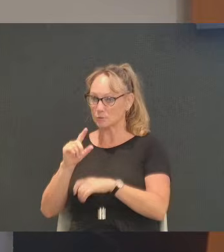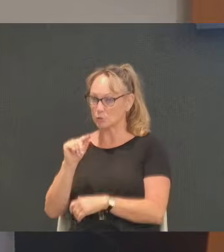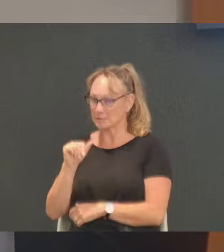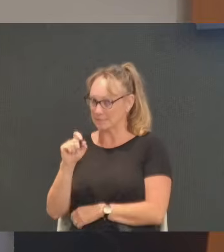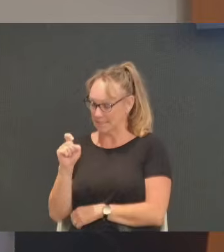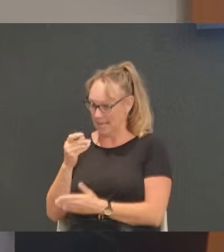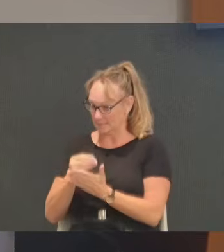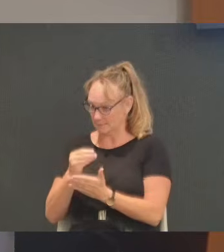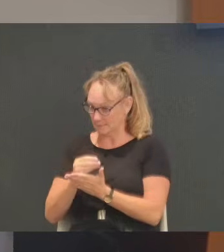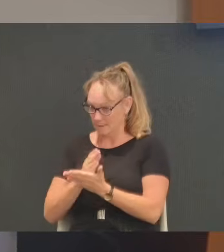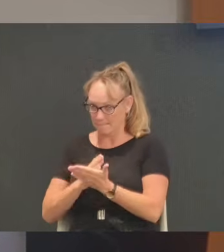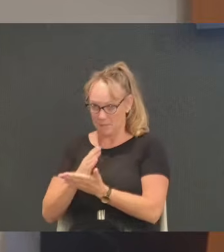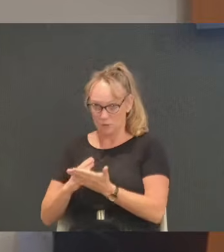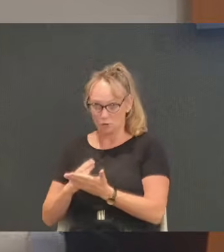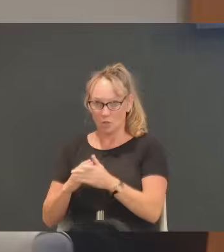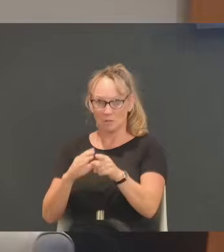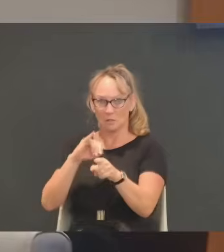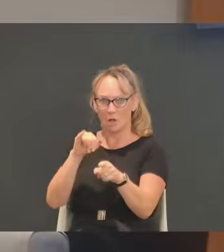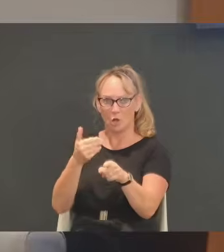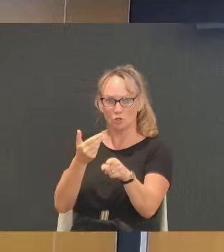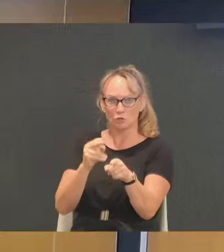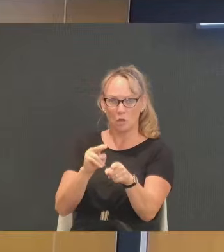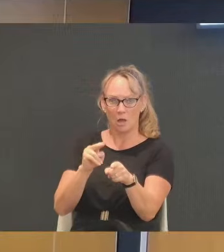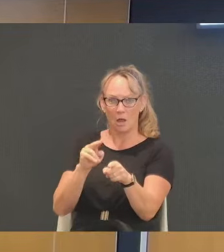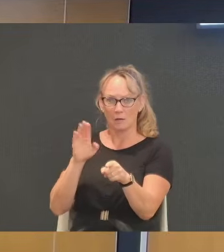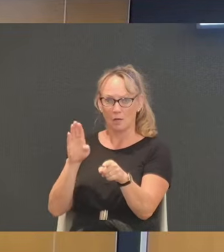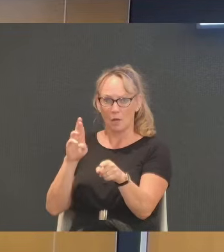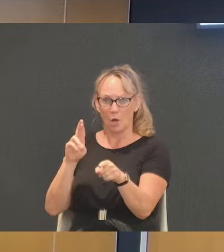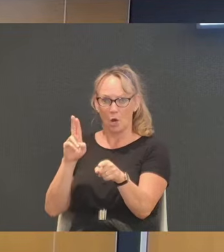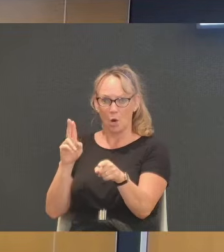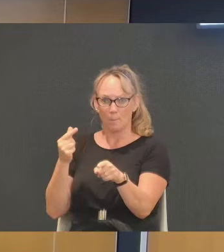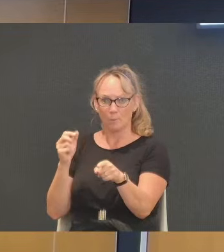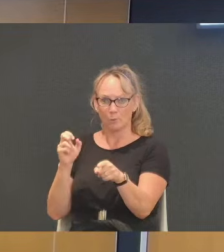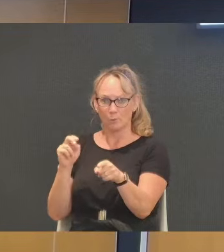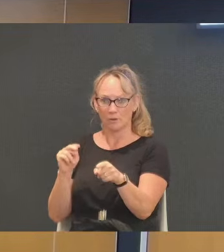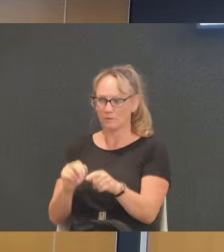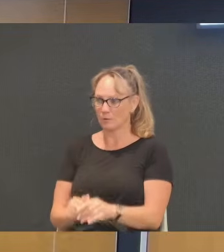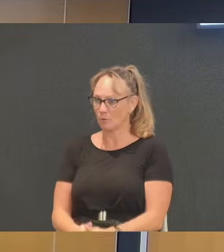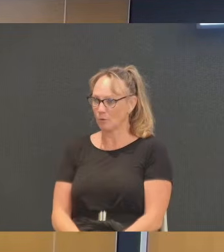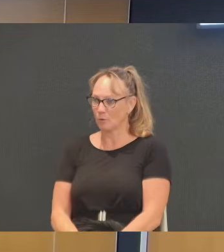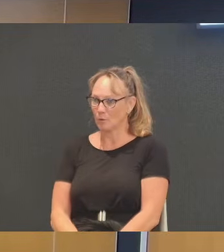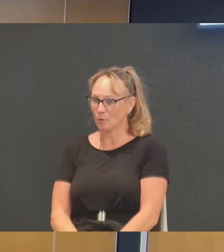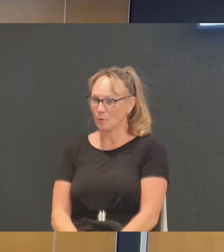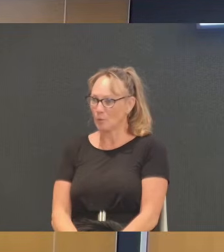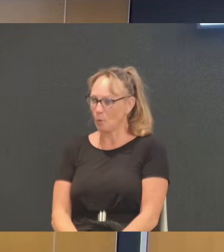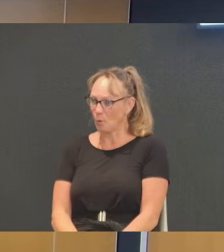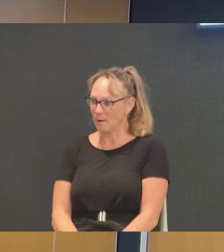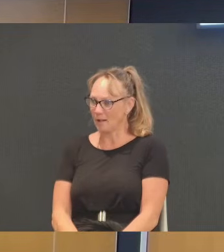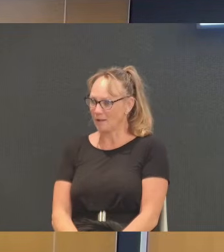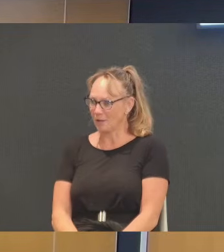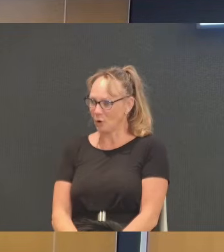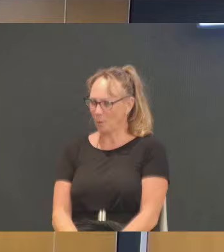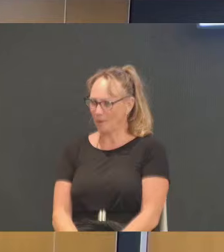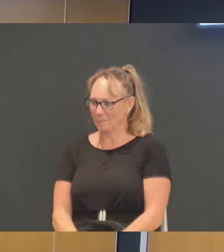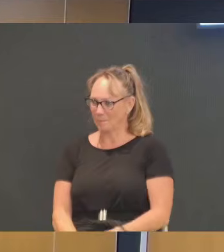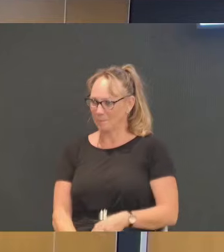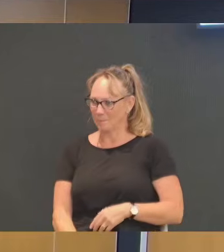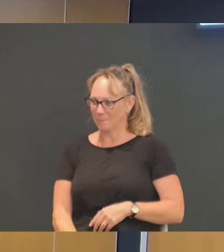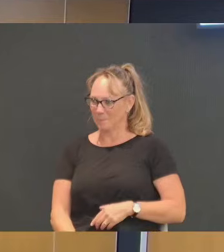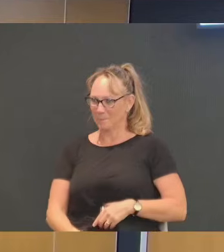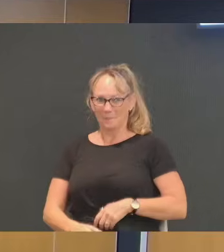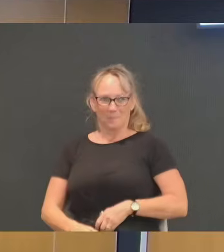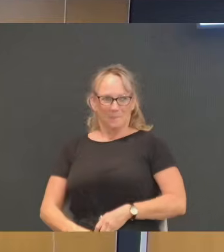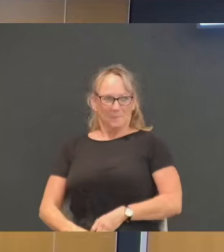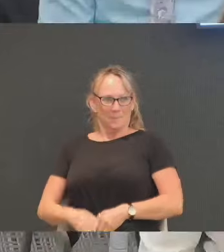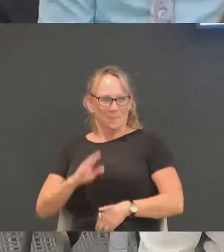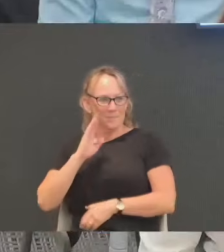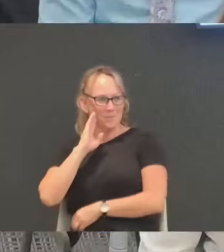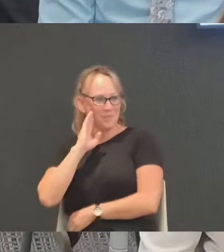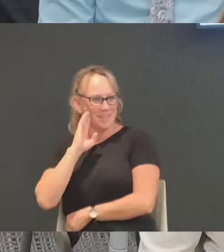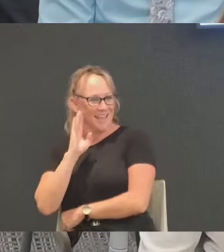to ask John Bruggen to speak to this briefly. Hello Commissioners. As you know, the tax budget